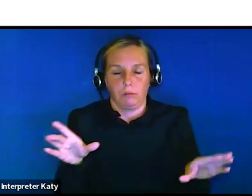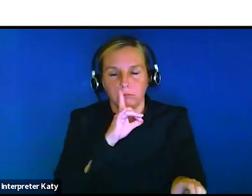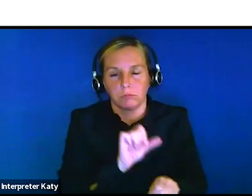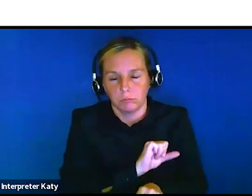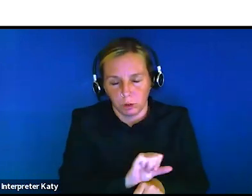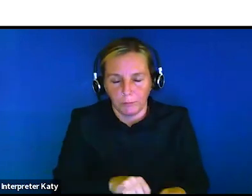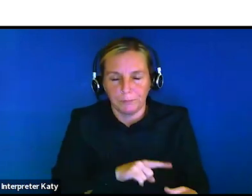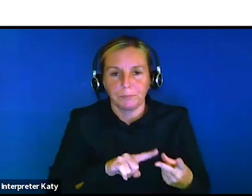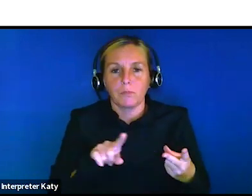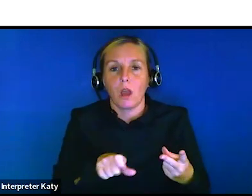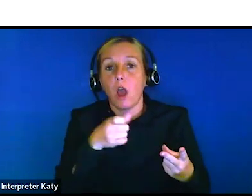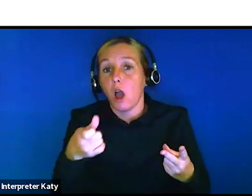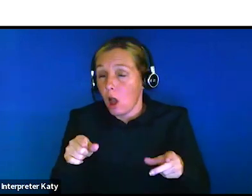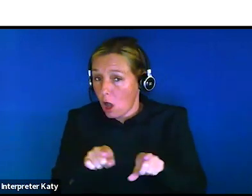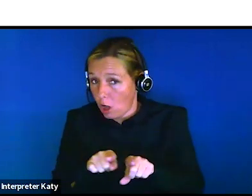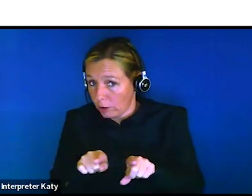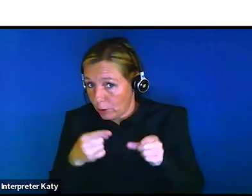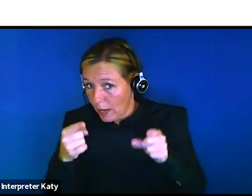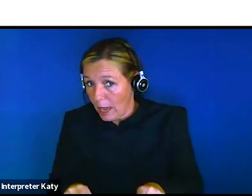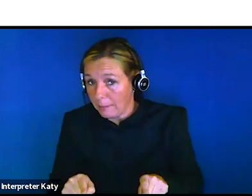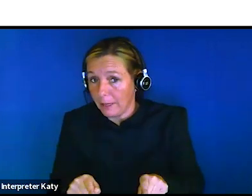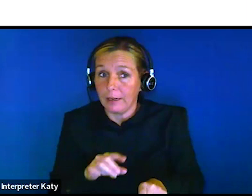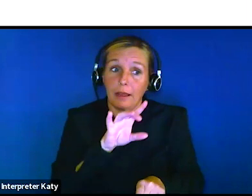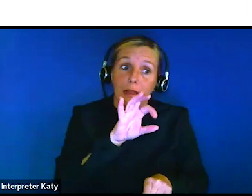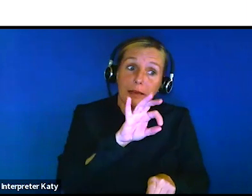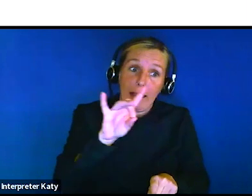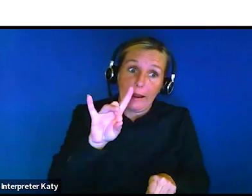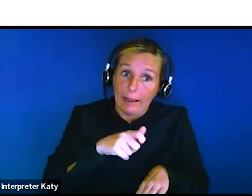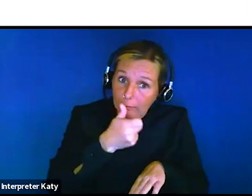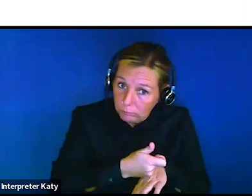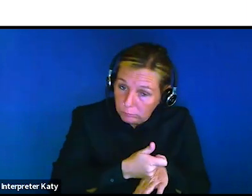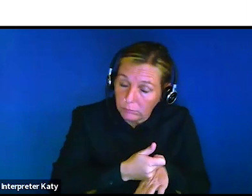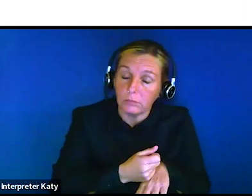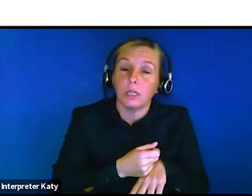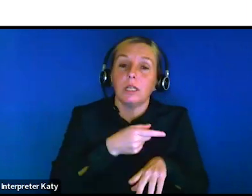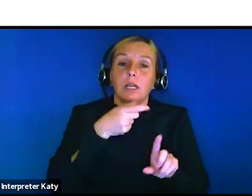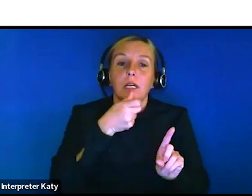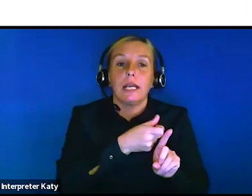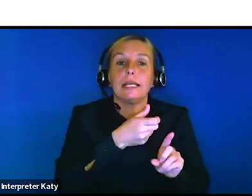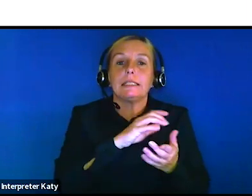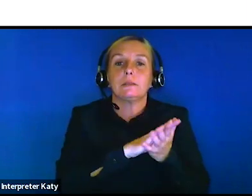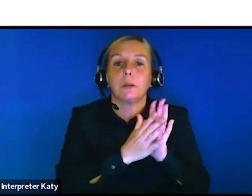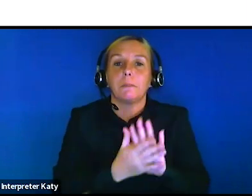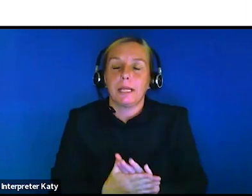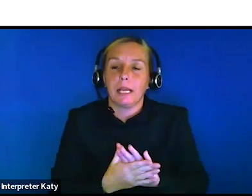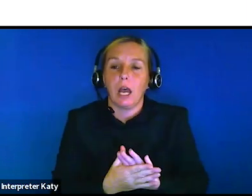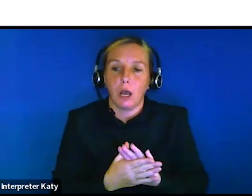what has also happened as a result of 988 being implemented is it has become a catalyst for significant